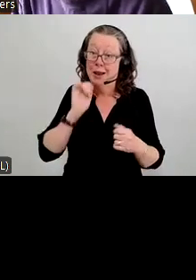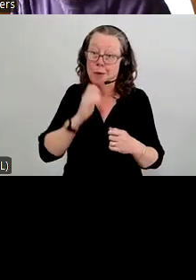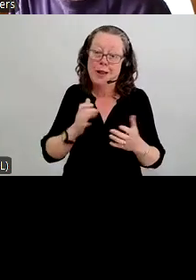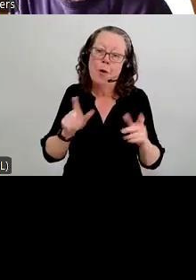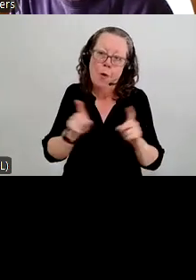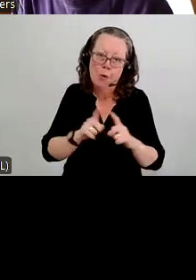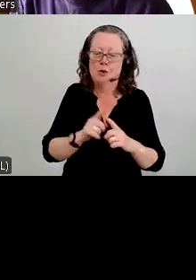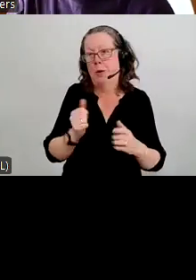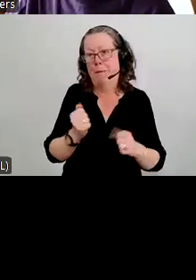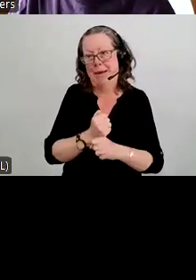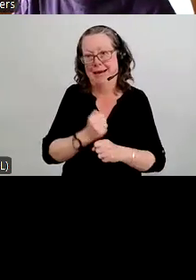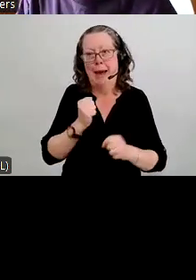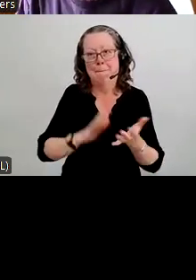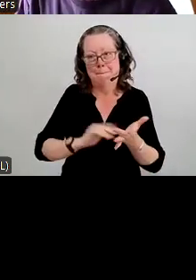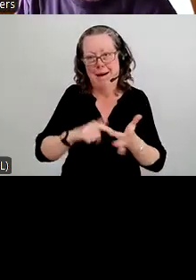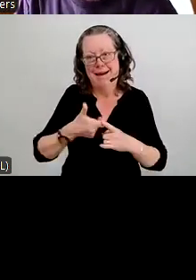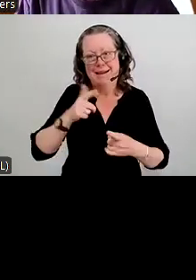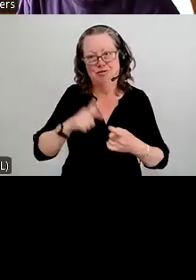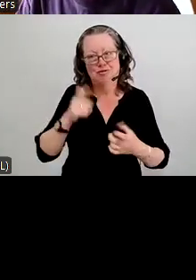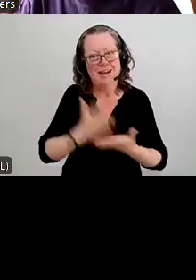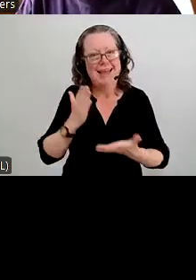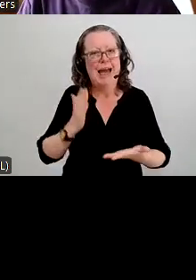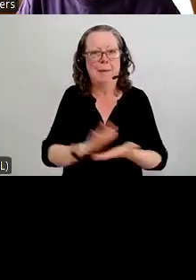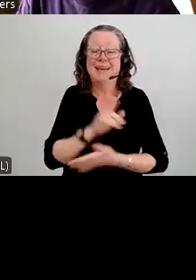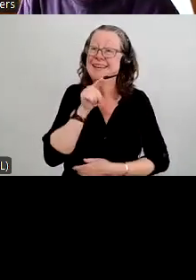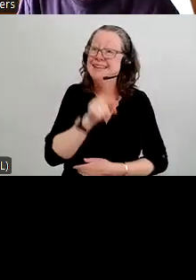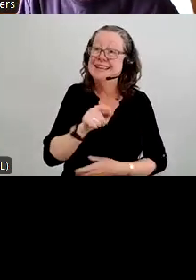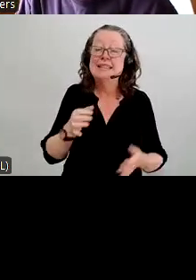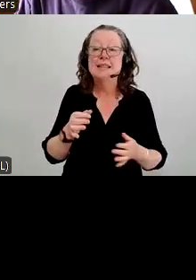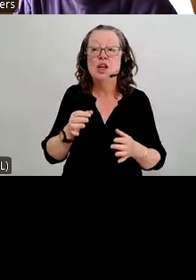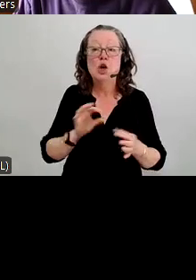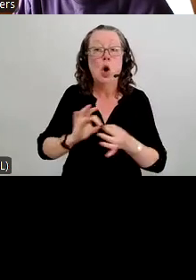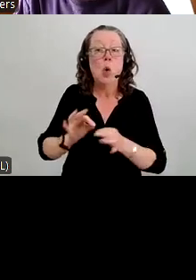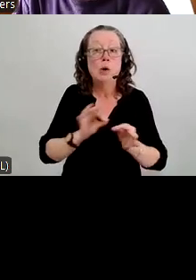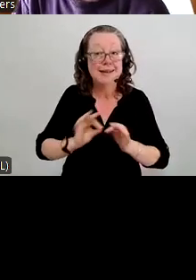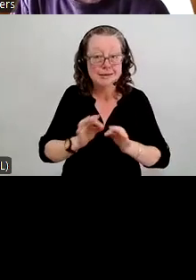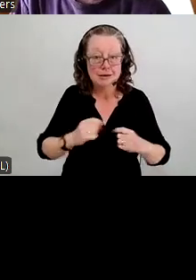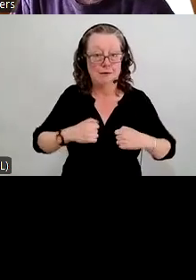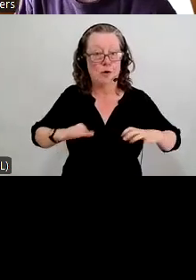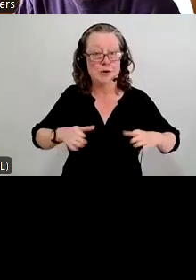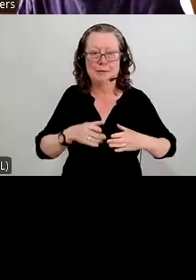really happy because you can see, is he smiling here? He's like the Mona Lisa in this picture. I'm not sure if he's smiling or not.